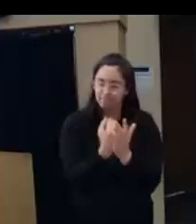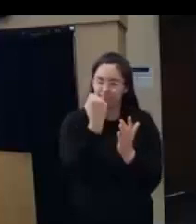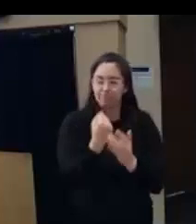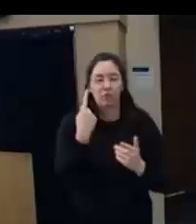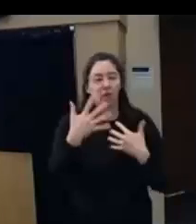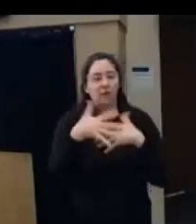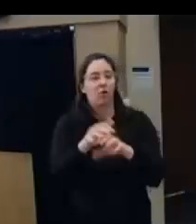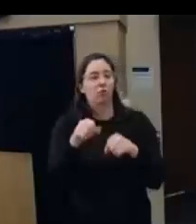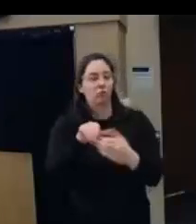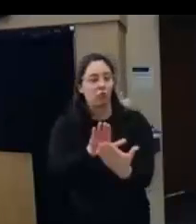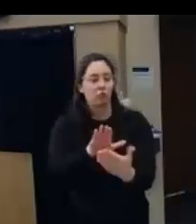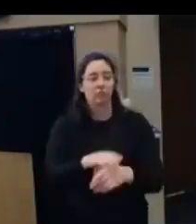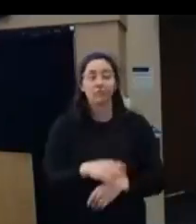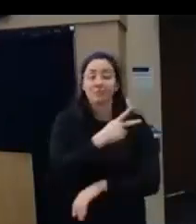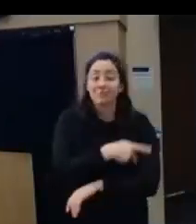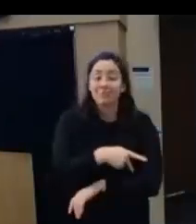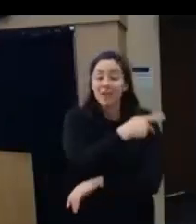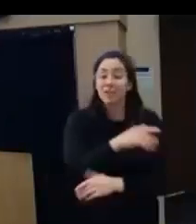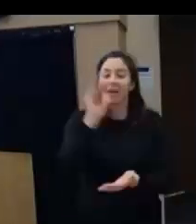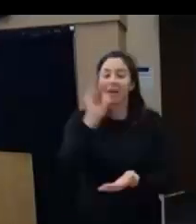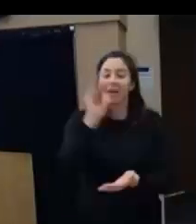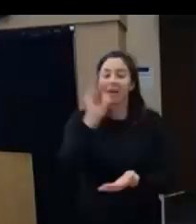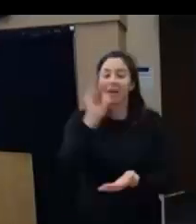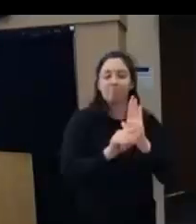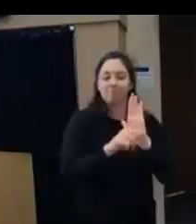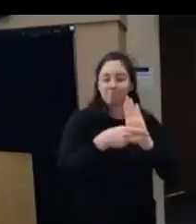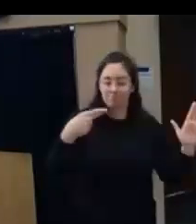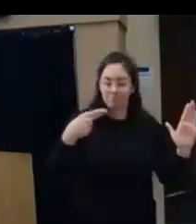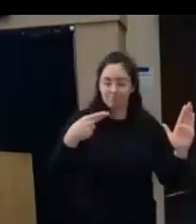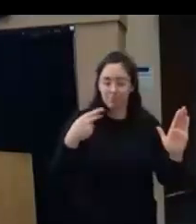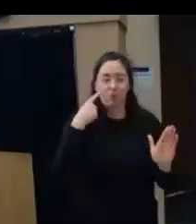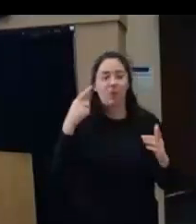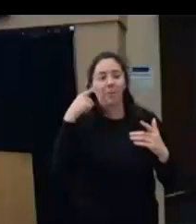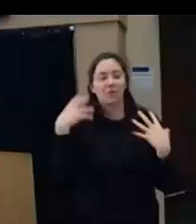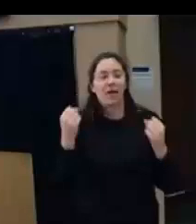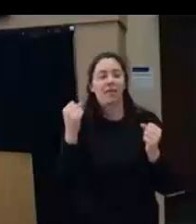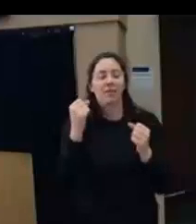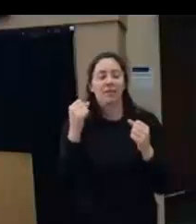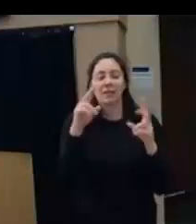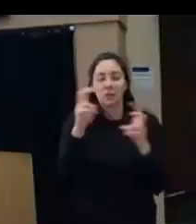patients they get the destigmatization of mental health issues by both patients and providers so